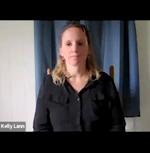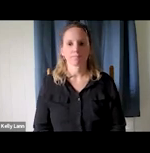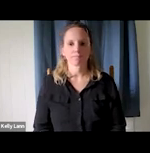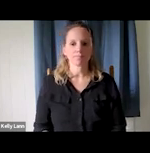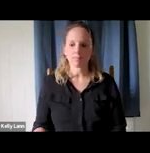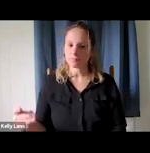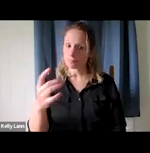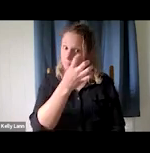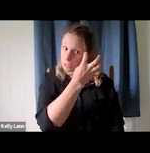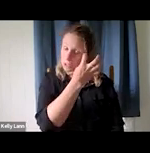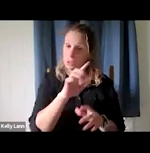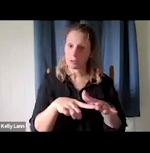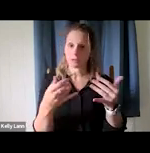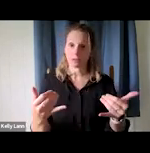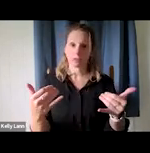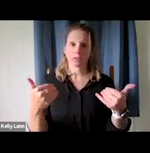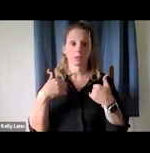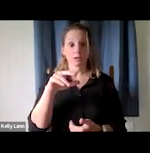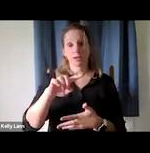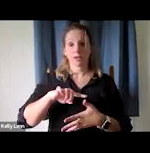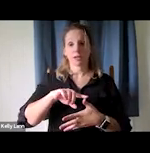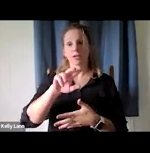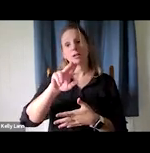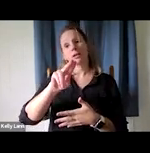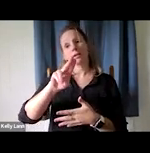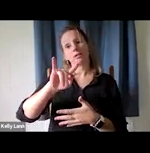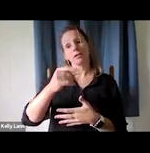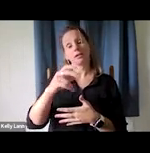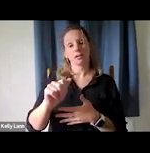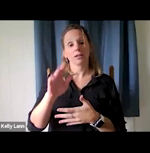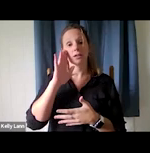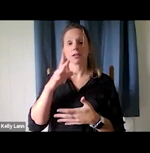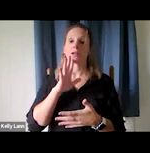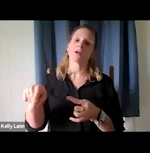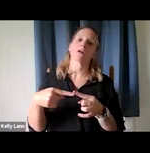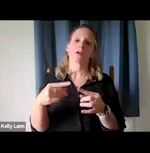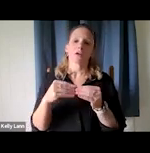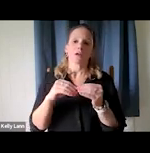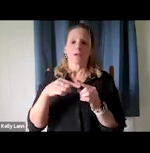So to kick things off, we have Natasha from DDS who will talk a little bit more about SSA policy